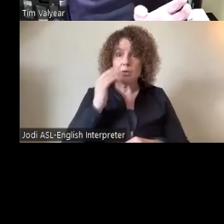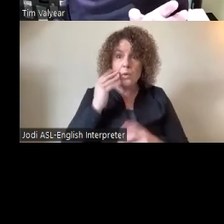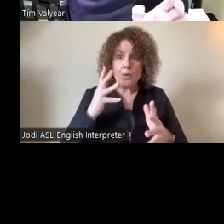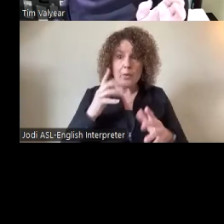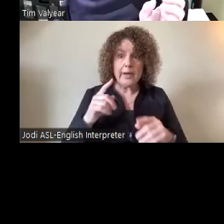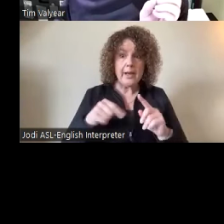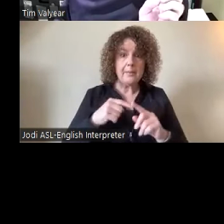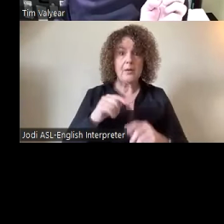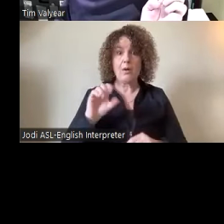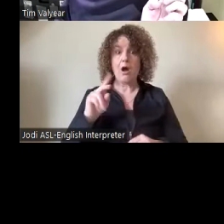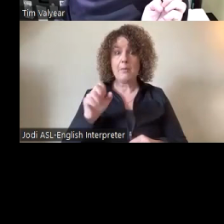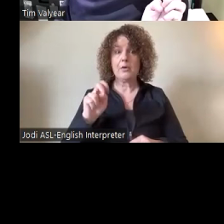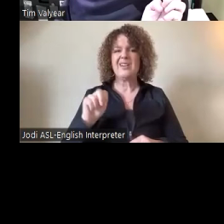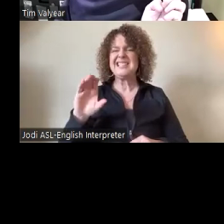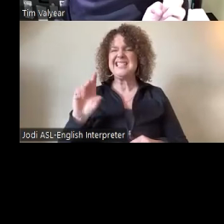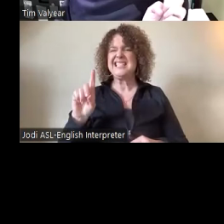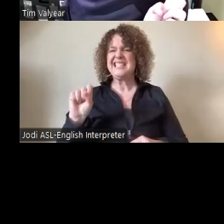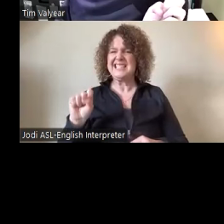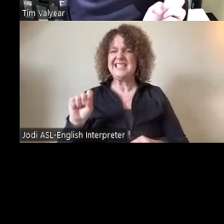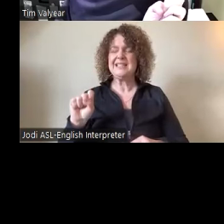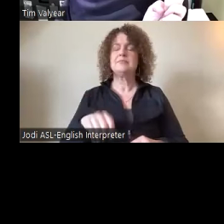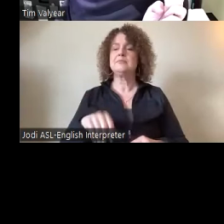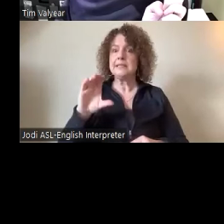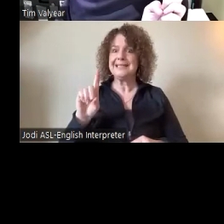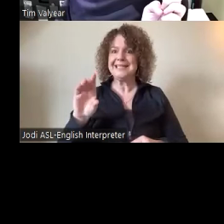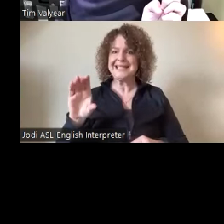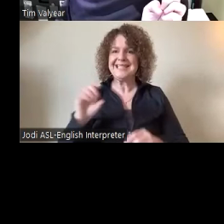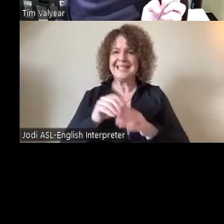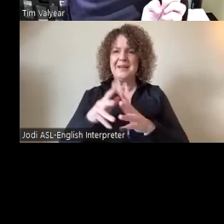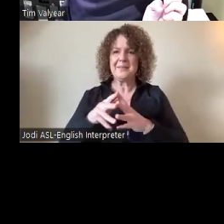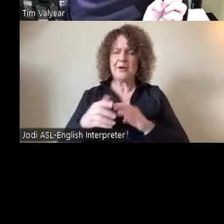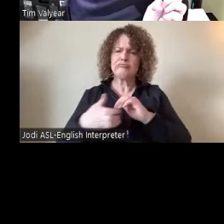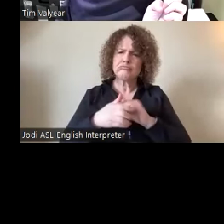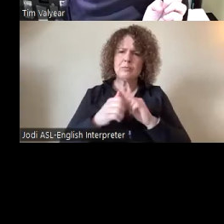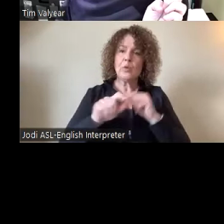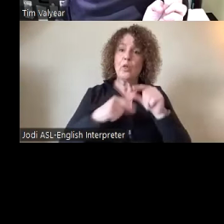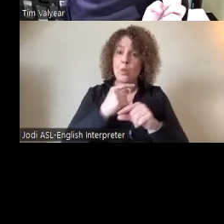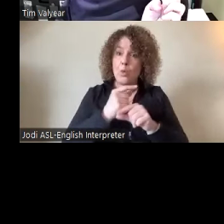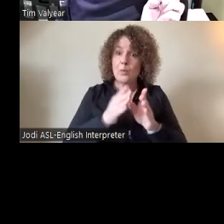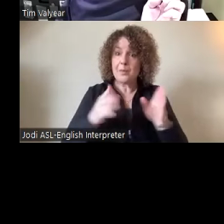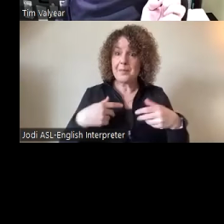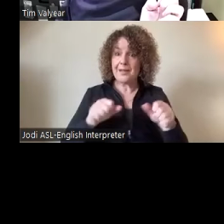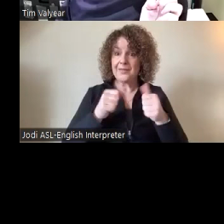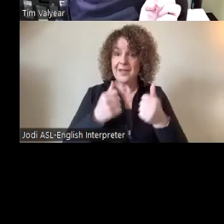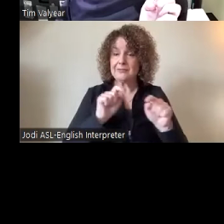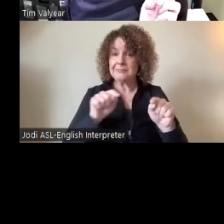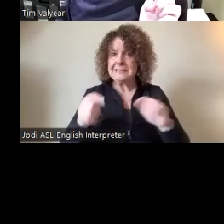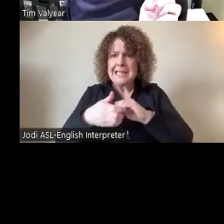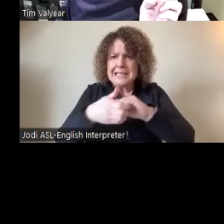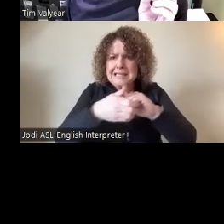think we have covered all that information. John, slide 92. What we know about Omicron is the CDC in the U.S.